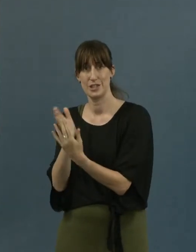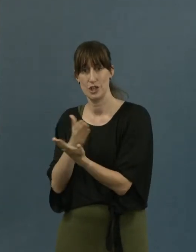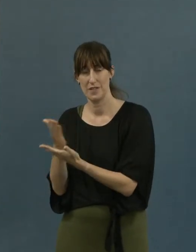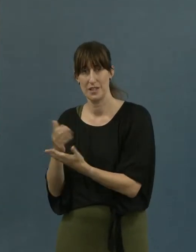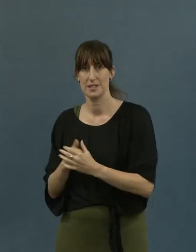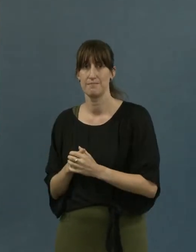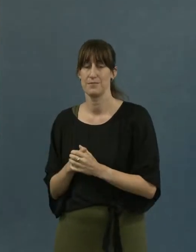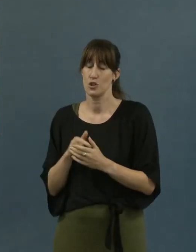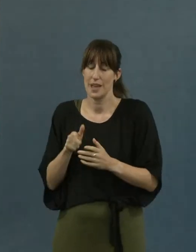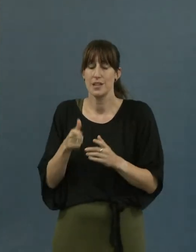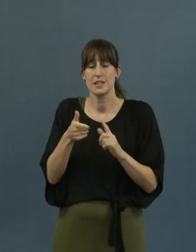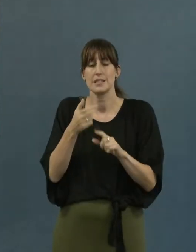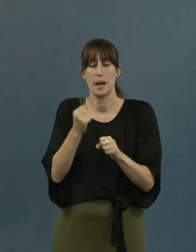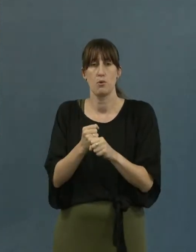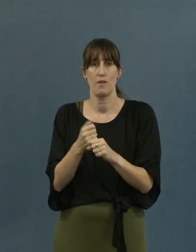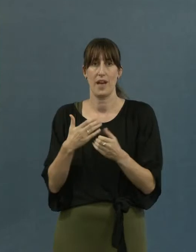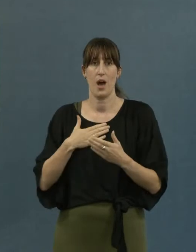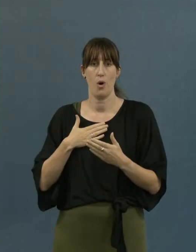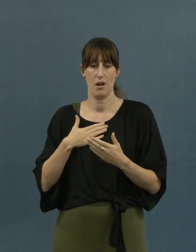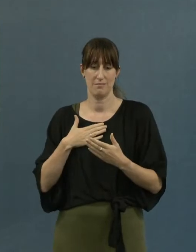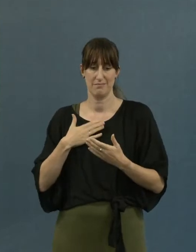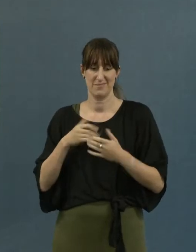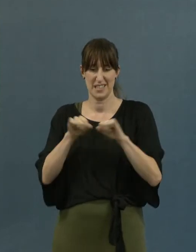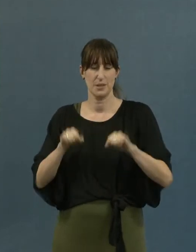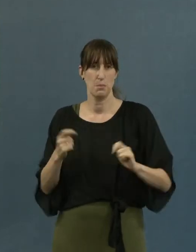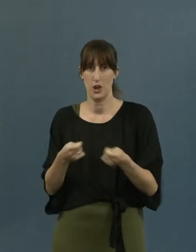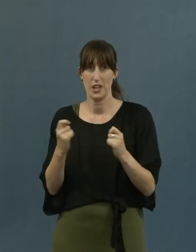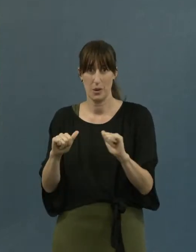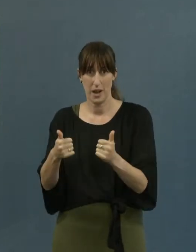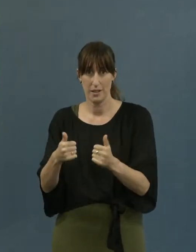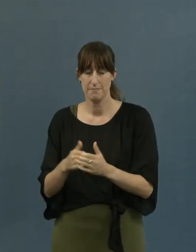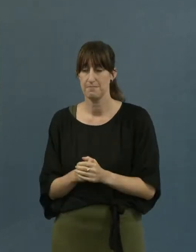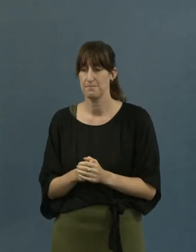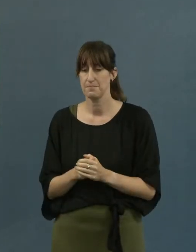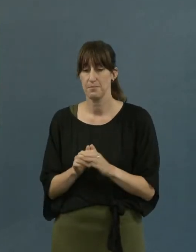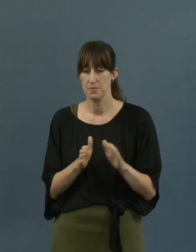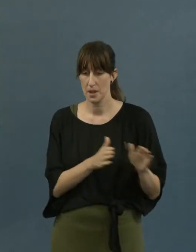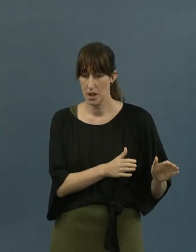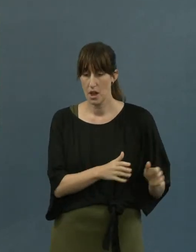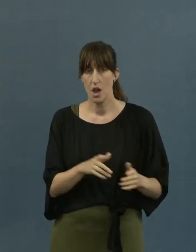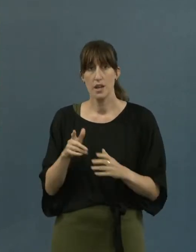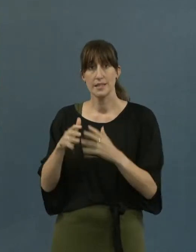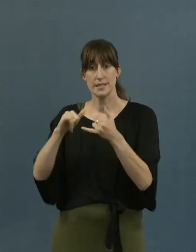struggled to access those services. So a good example of